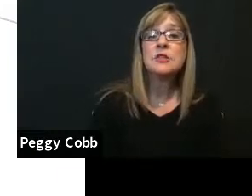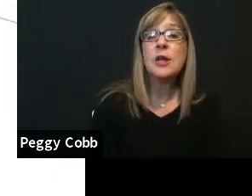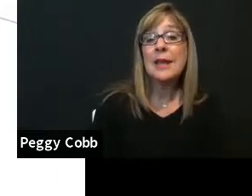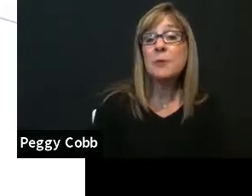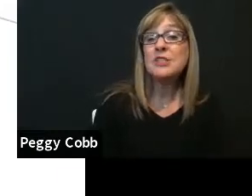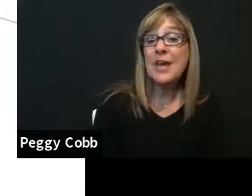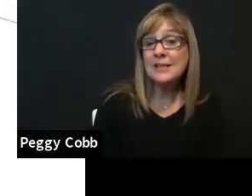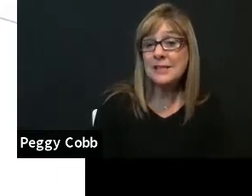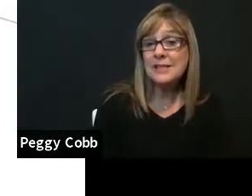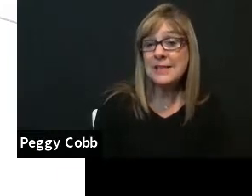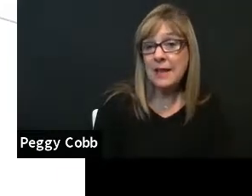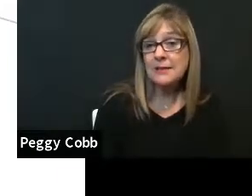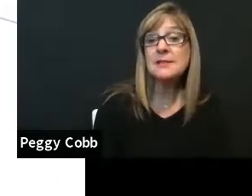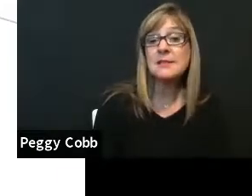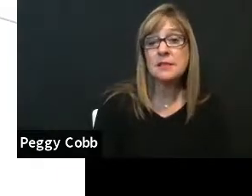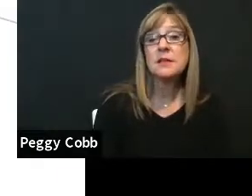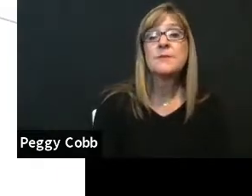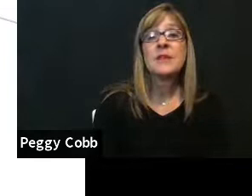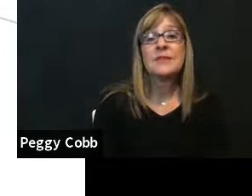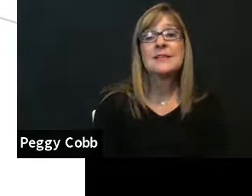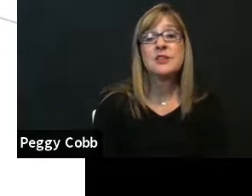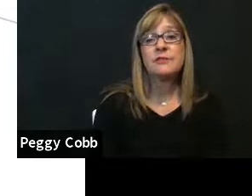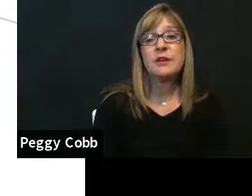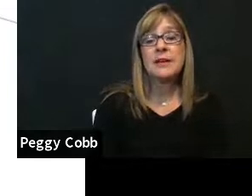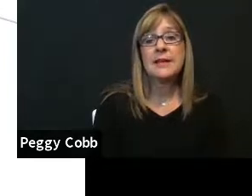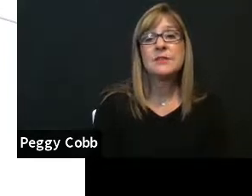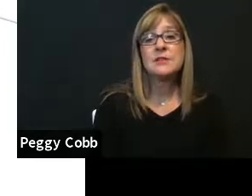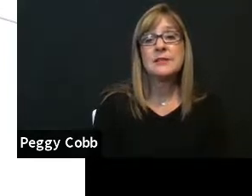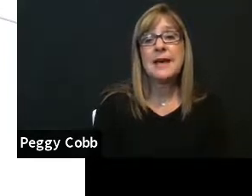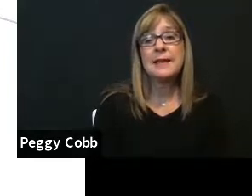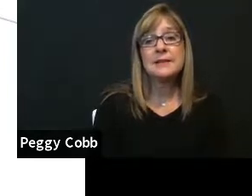Naomi Jackson in Dallas that's their VR counselor in Dallas.